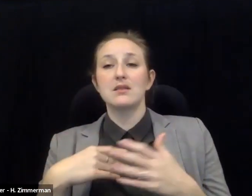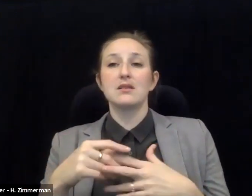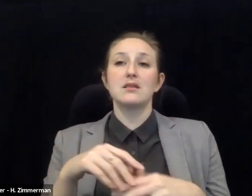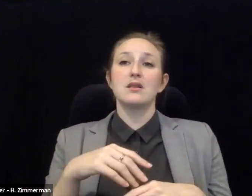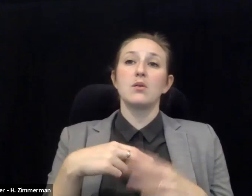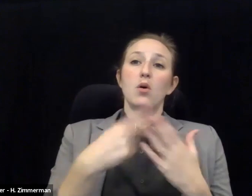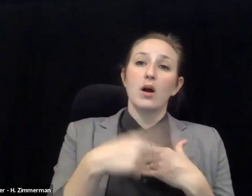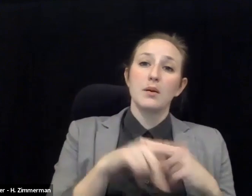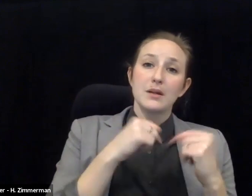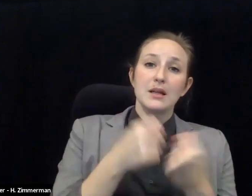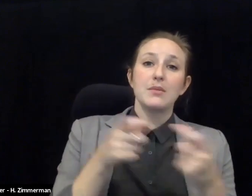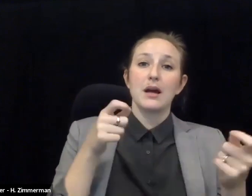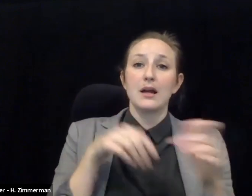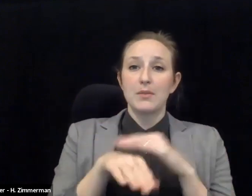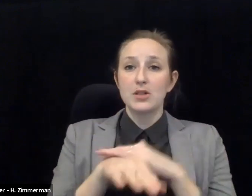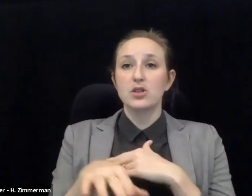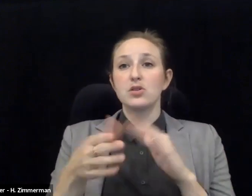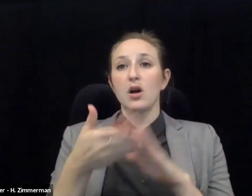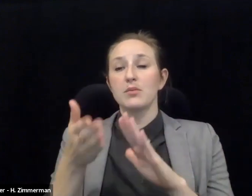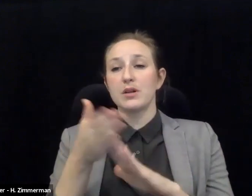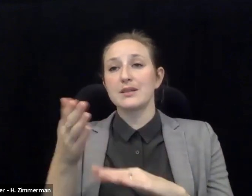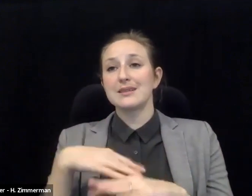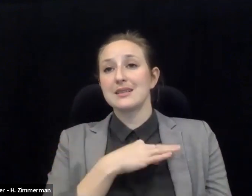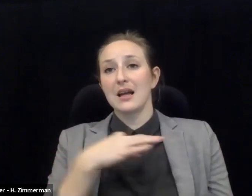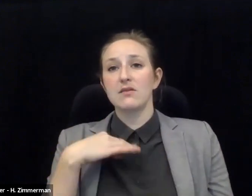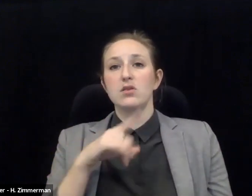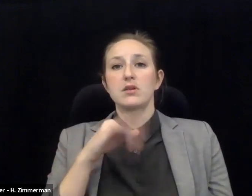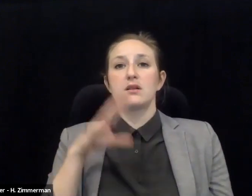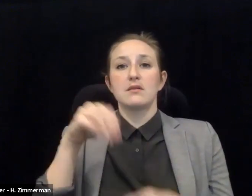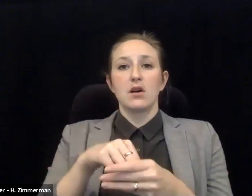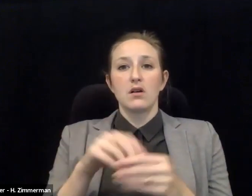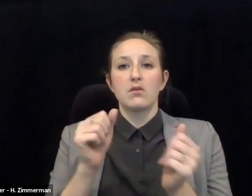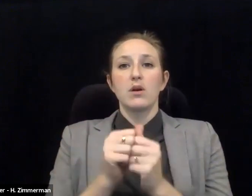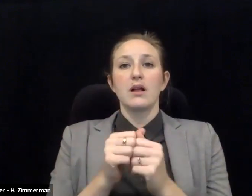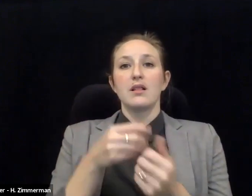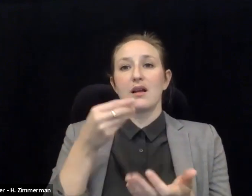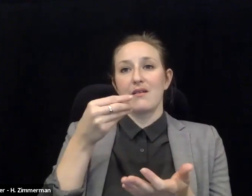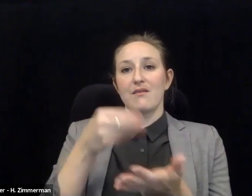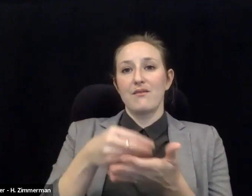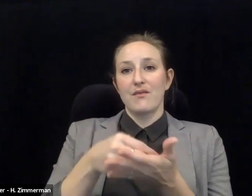or operations staff were really engaged and funder deliver deliverables continued to be met.